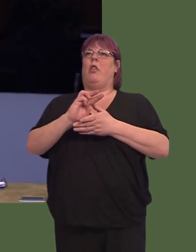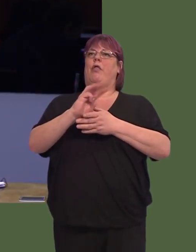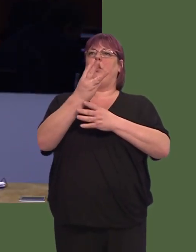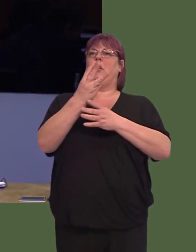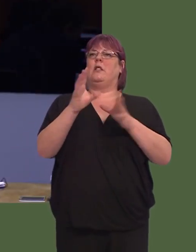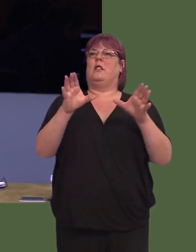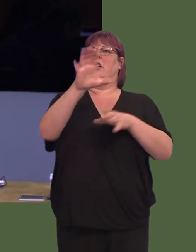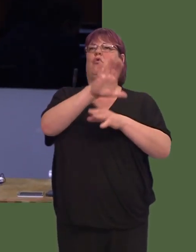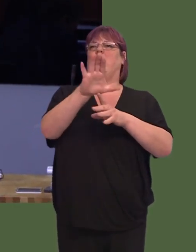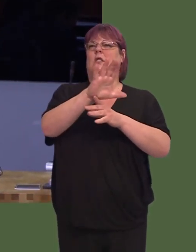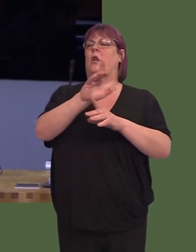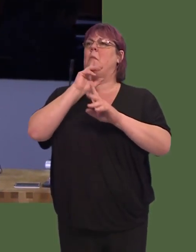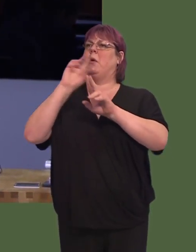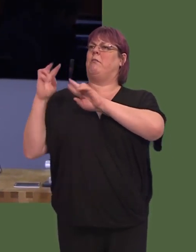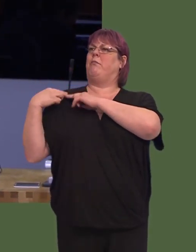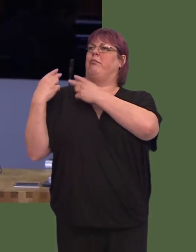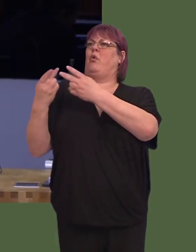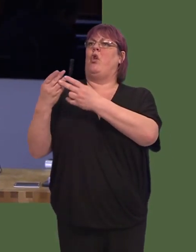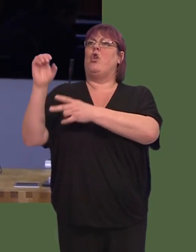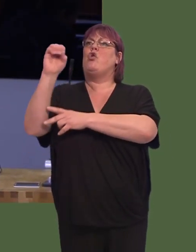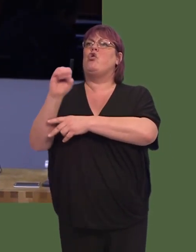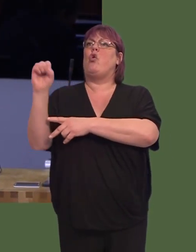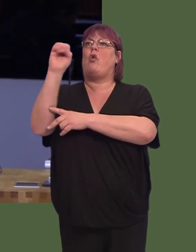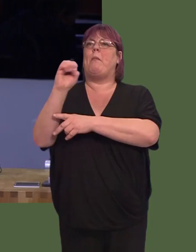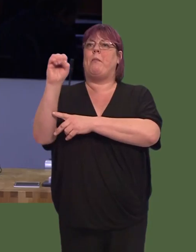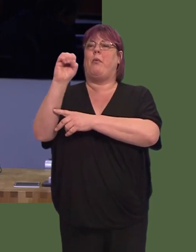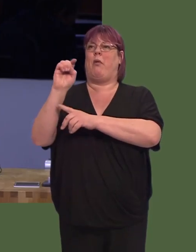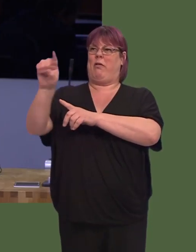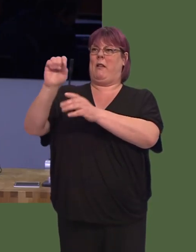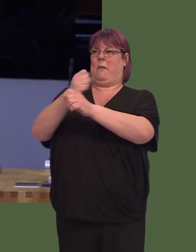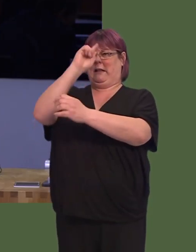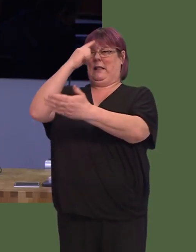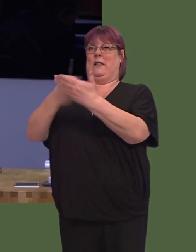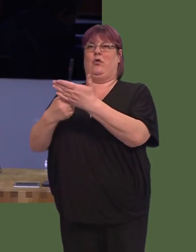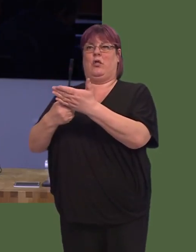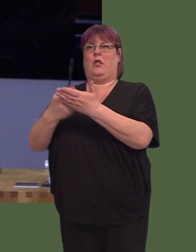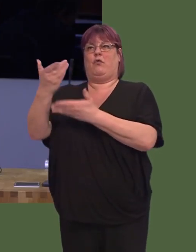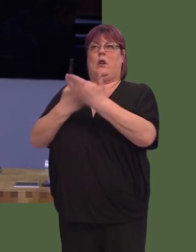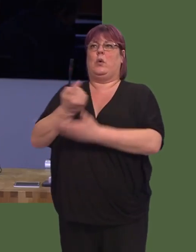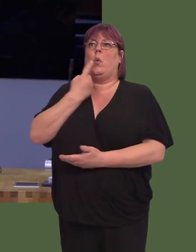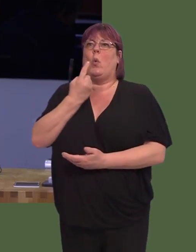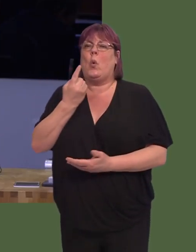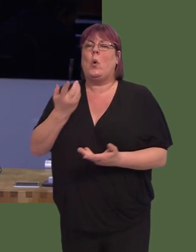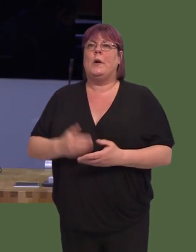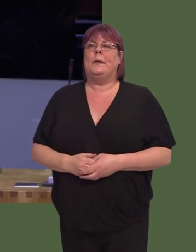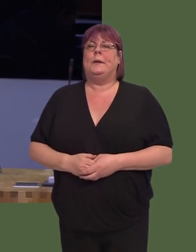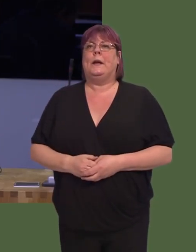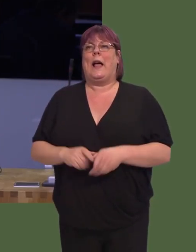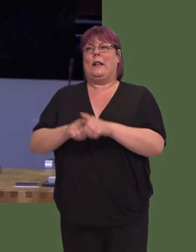Brussels, so the Labour Party's position is totally incoherent. But I was also encouraged by what the First Minister said that,